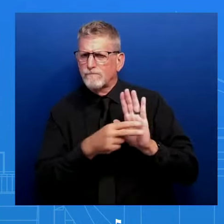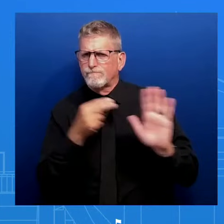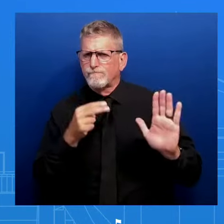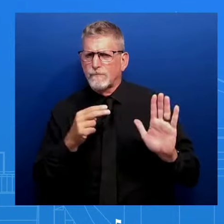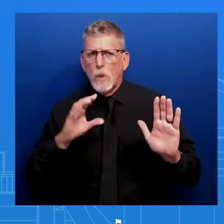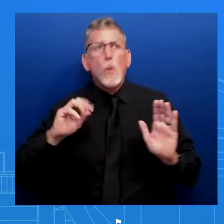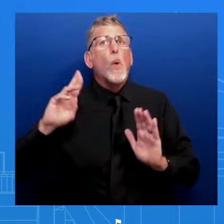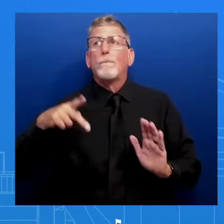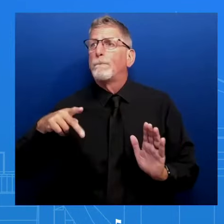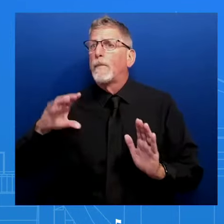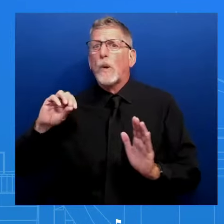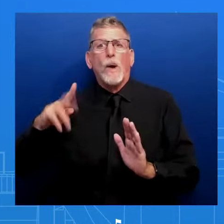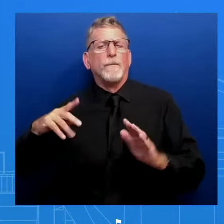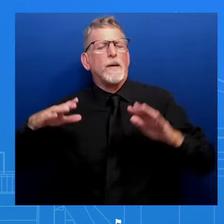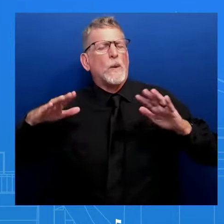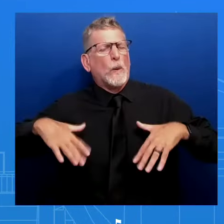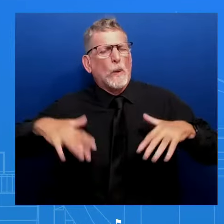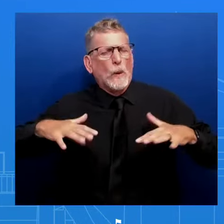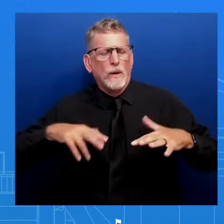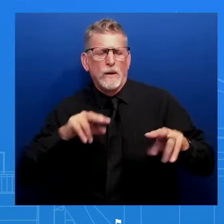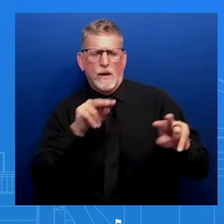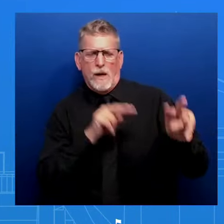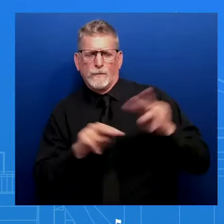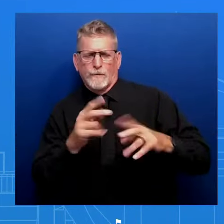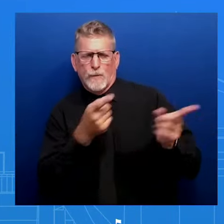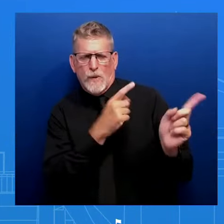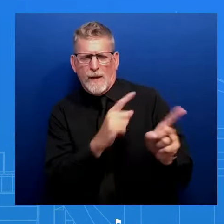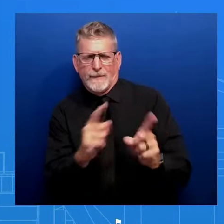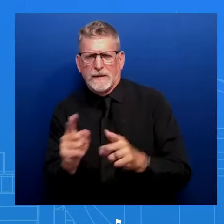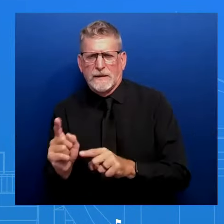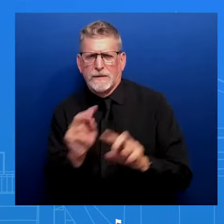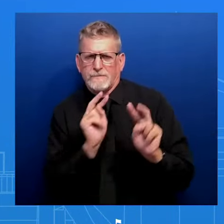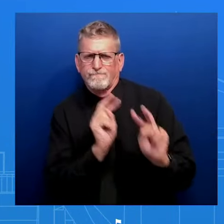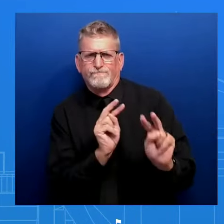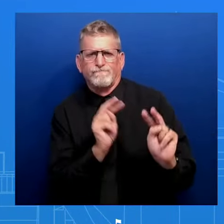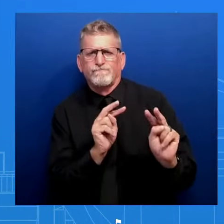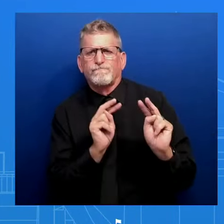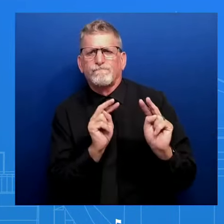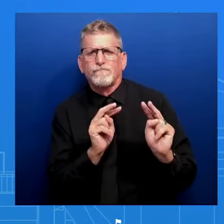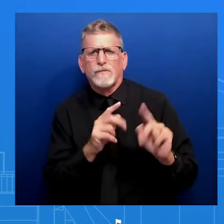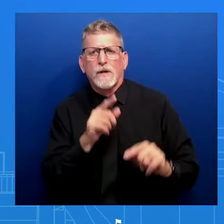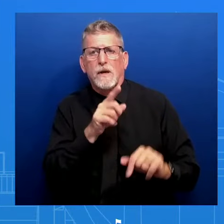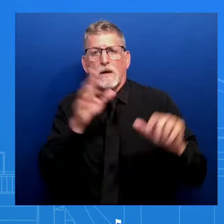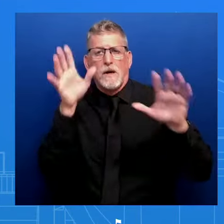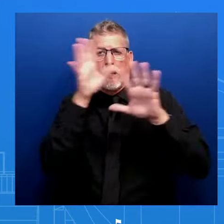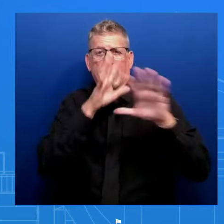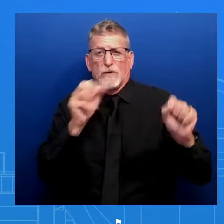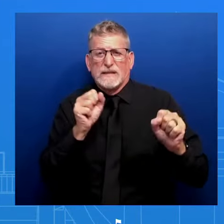We just got these reports that -- that the President is being detained. And, of course, we urge for his speedy release.